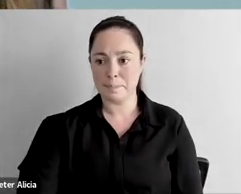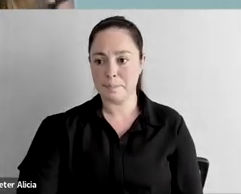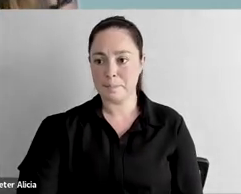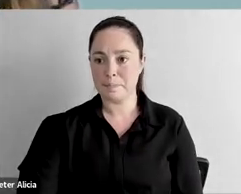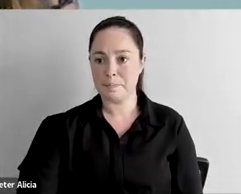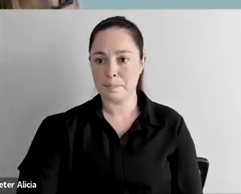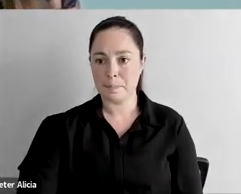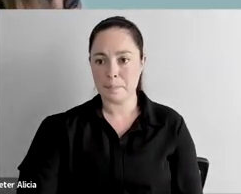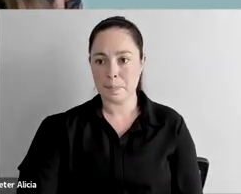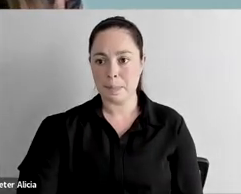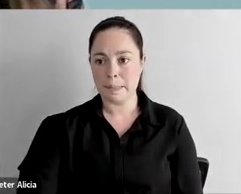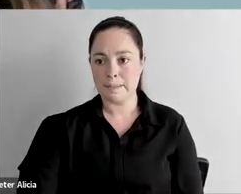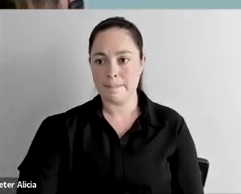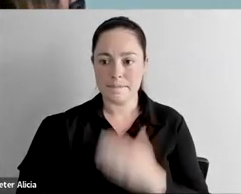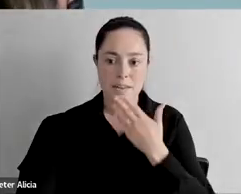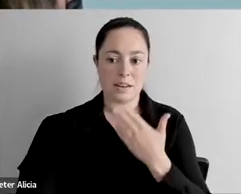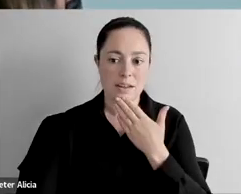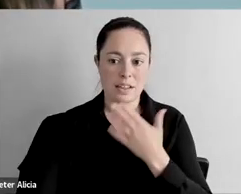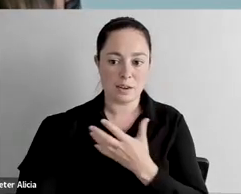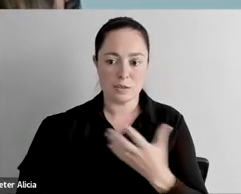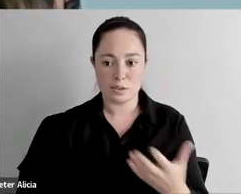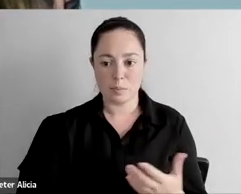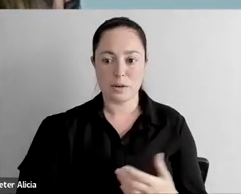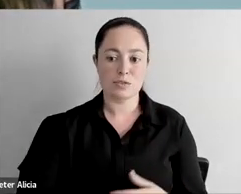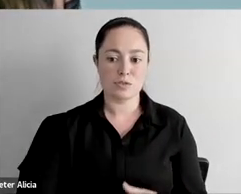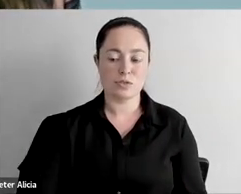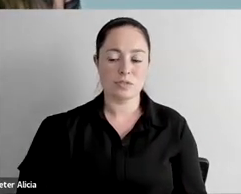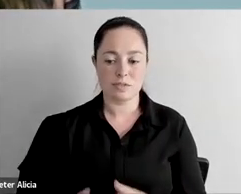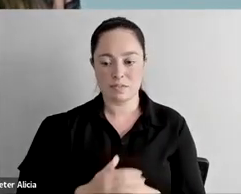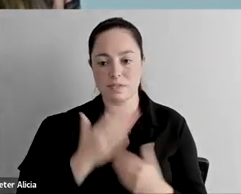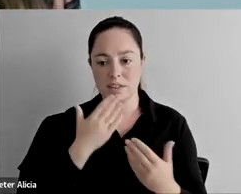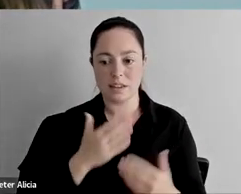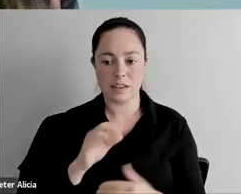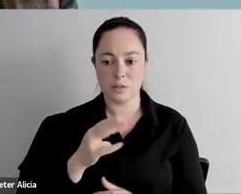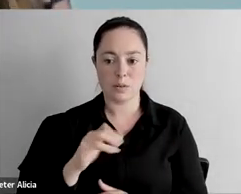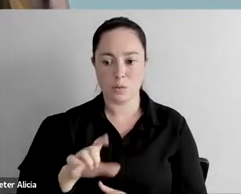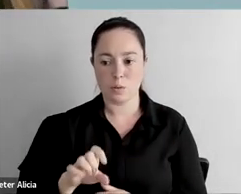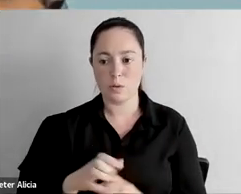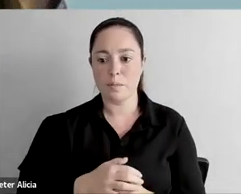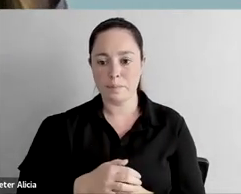Thank you so much, Nicole. This is wonderful.